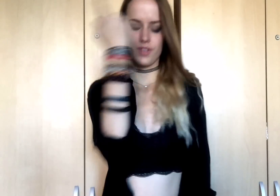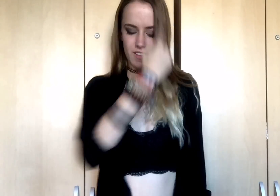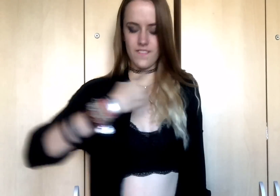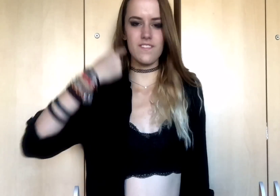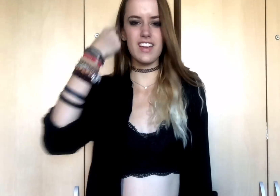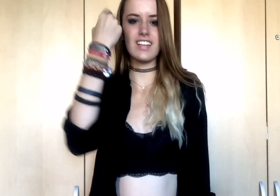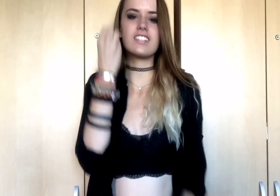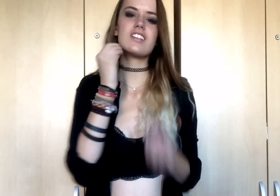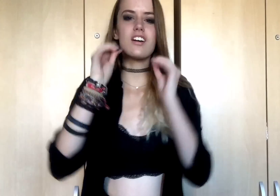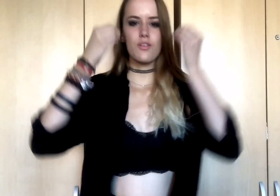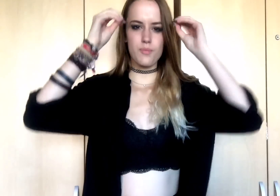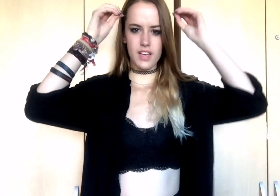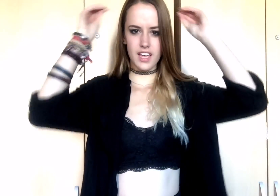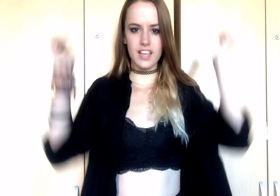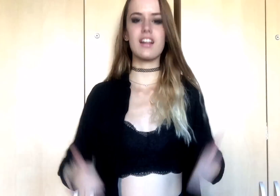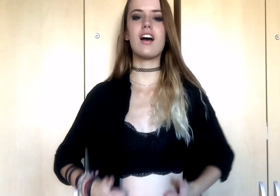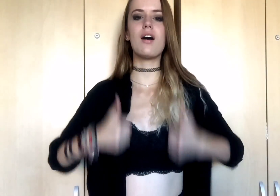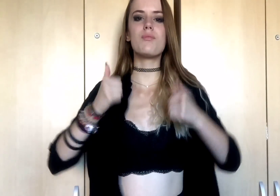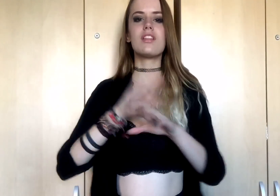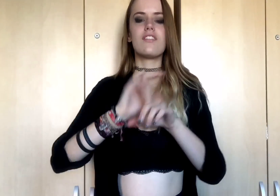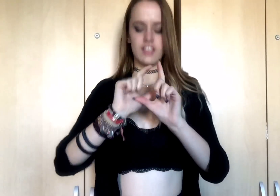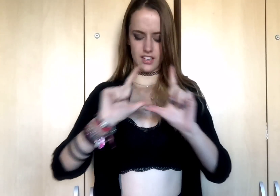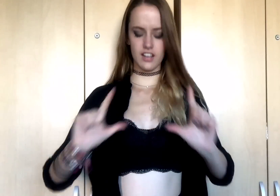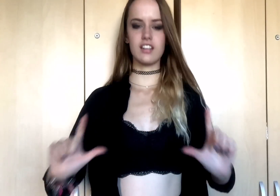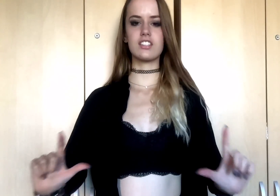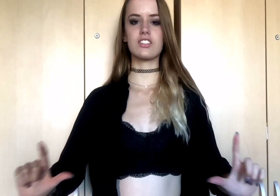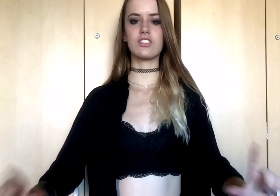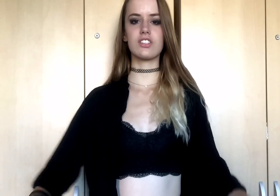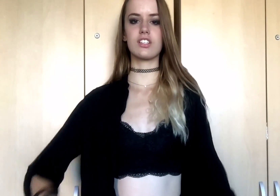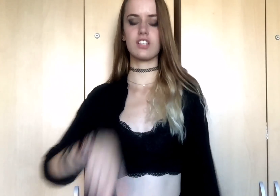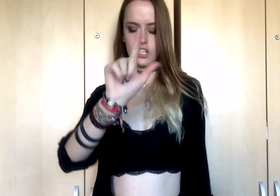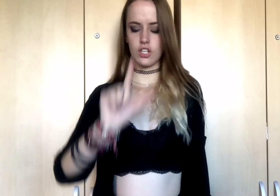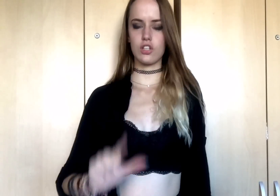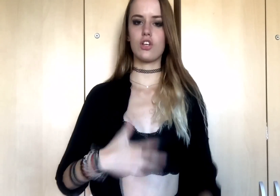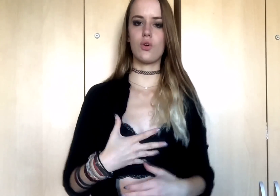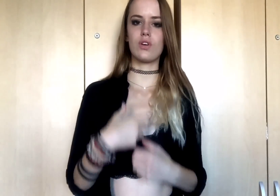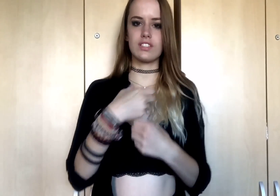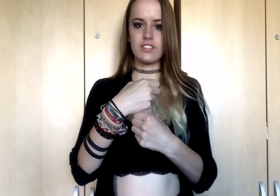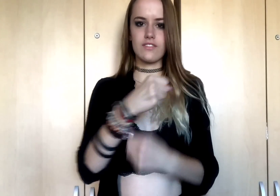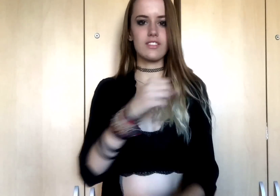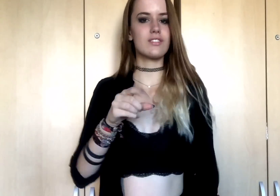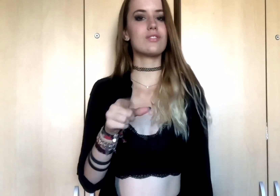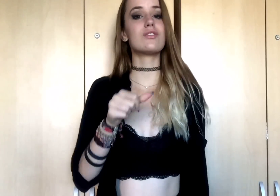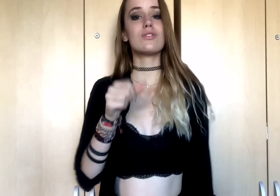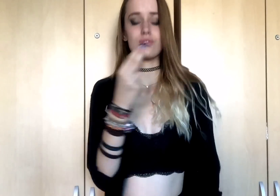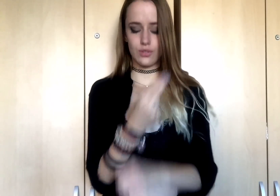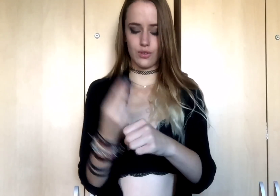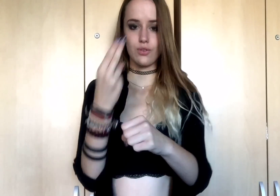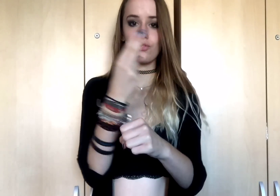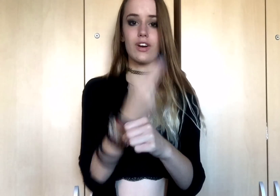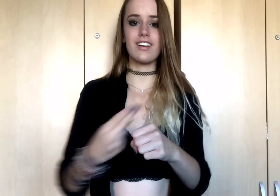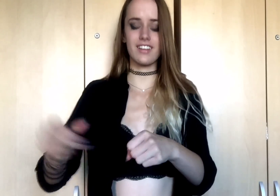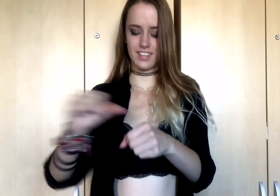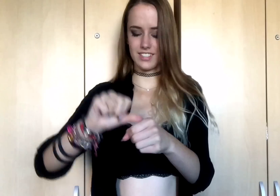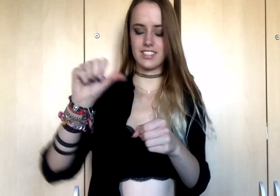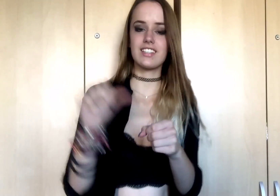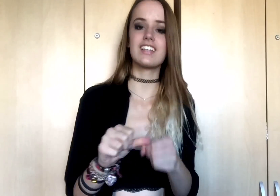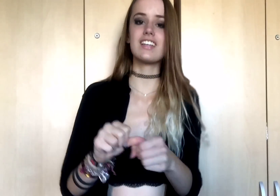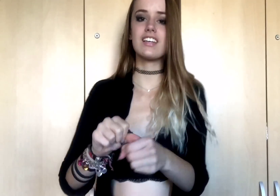With your face all made up, living on a screen Low on self esteem, so you run on gasoline